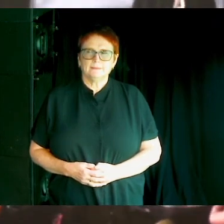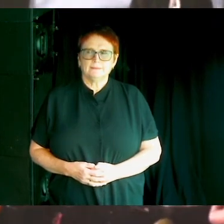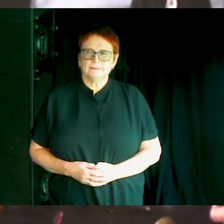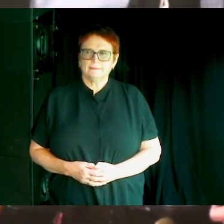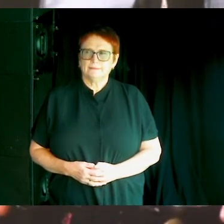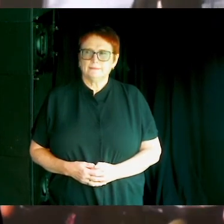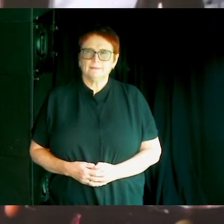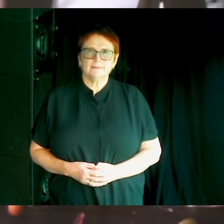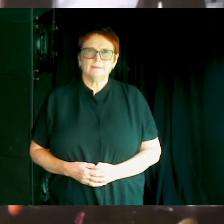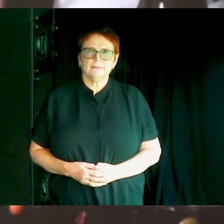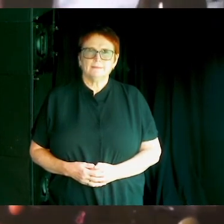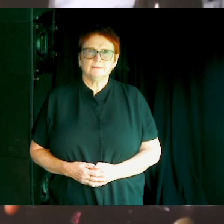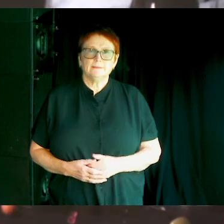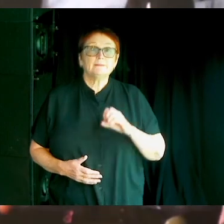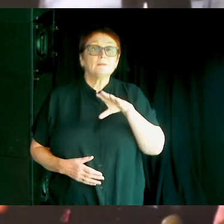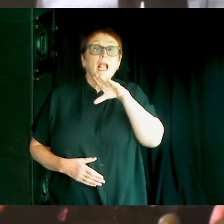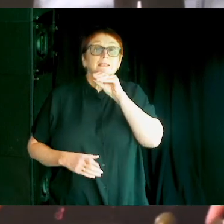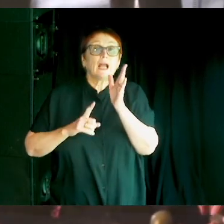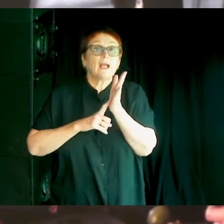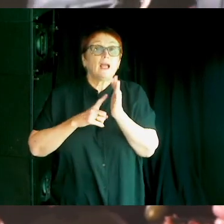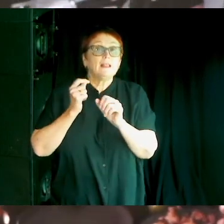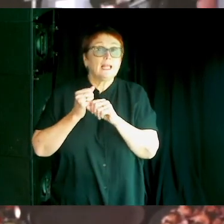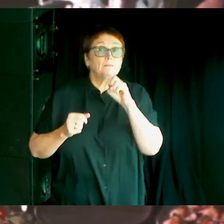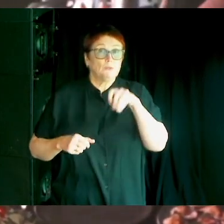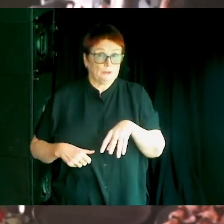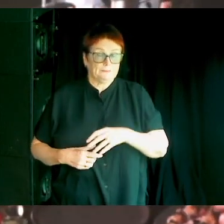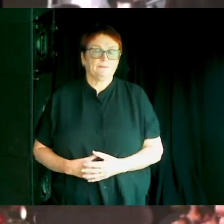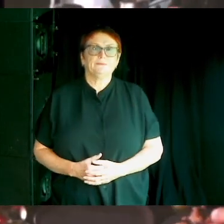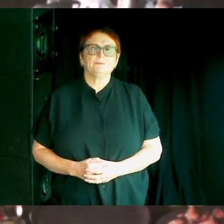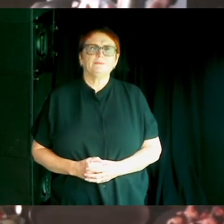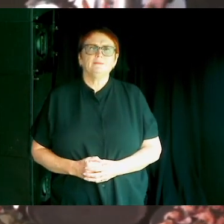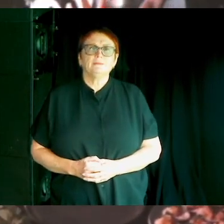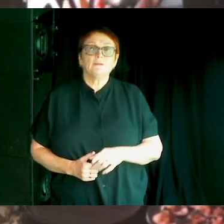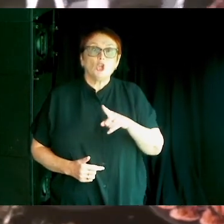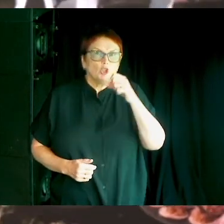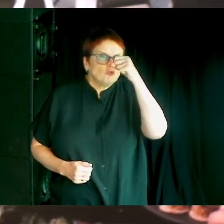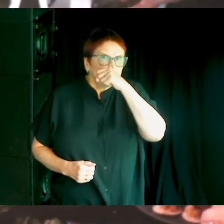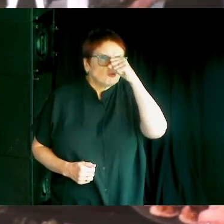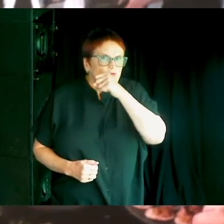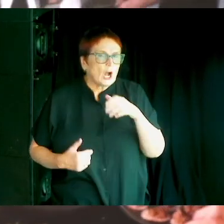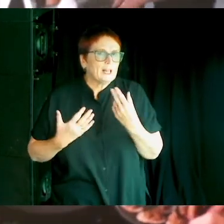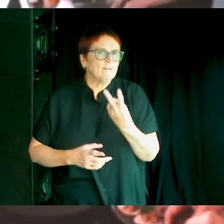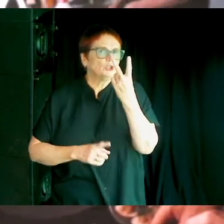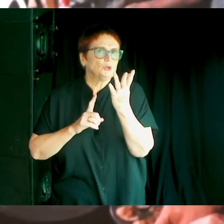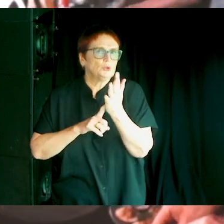so put that duck leg around here if you are greedy I'll give you two because sharing is caring